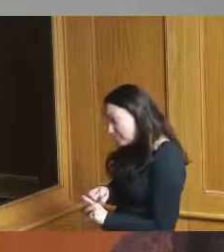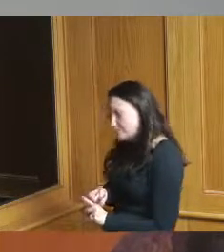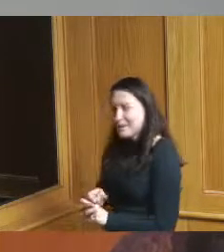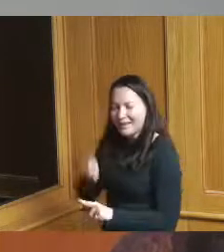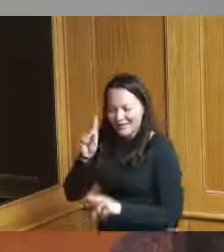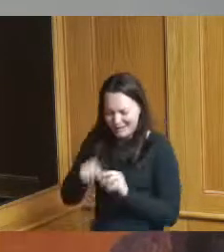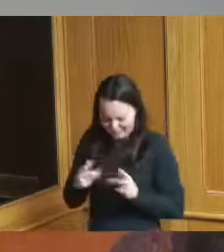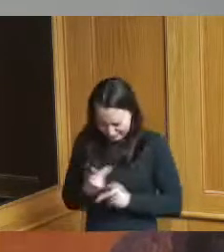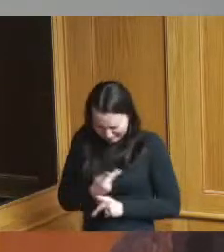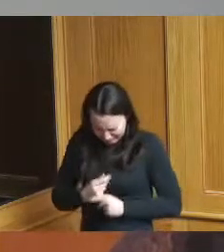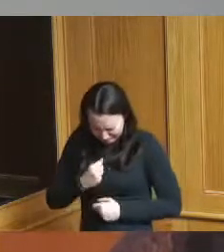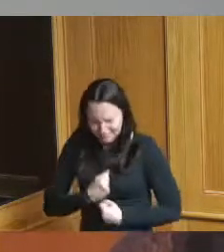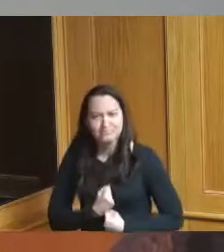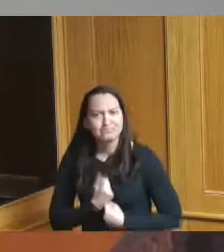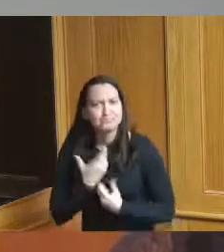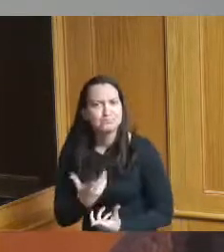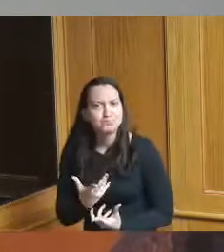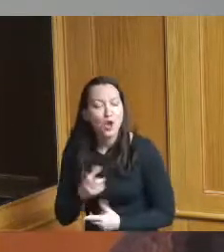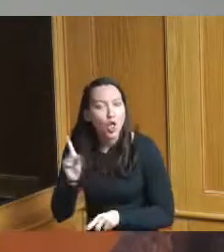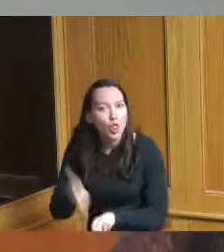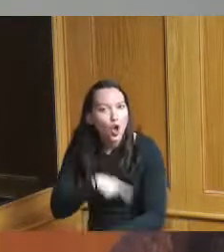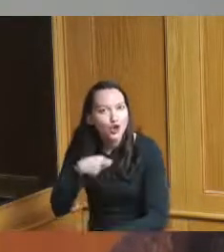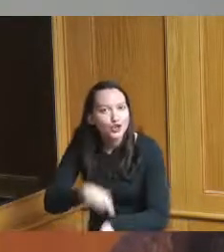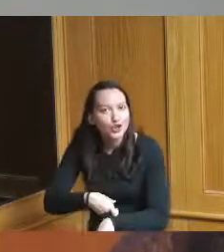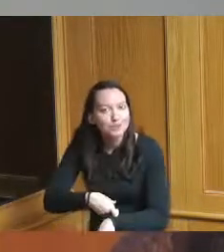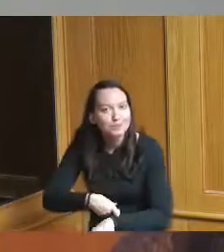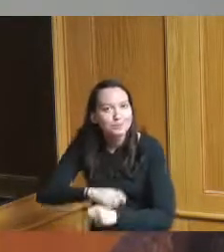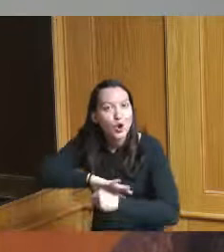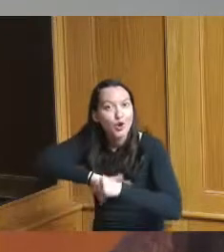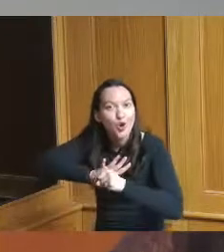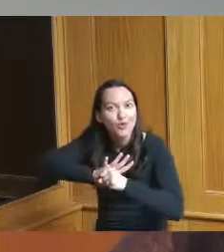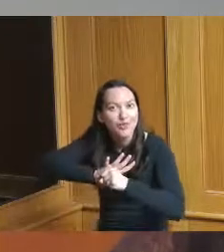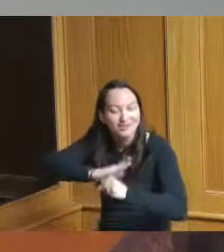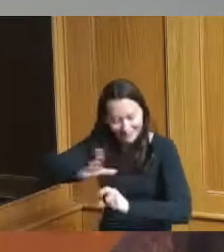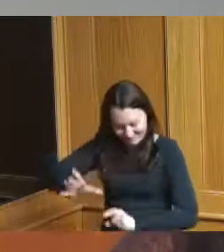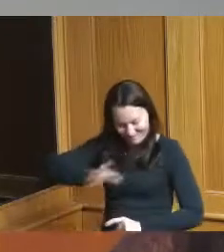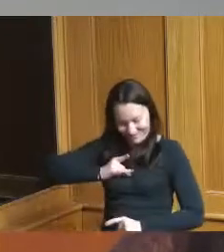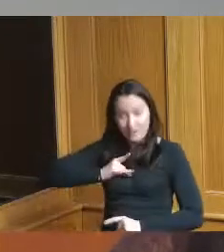that they would be concerned about the long-term Covid impact because we know many people who have